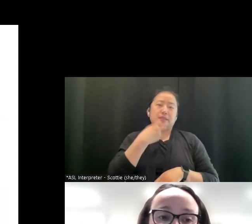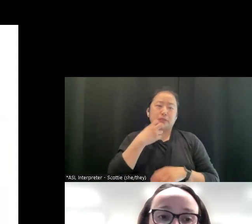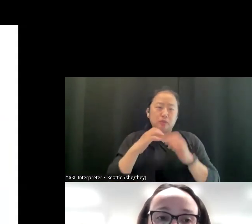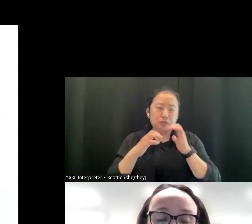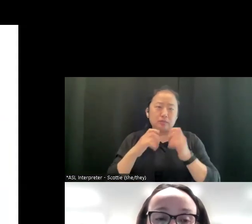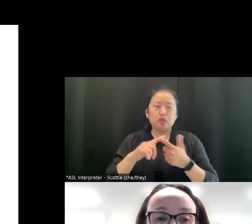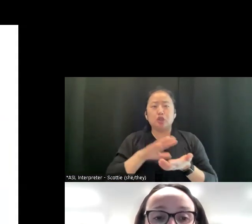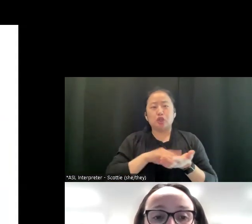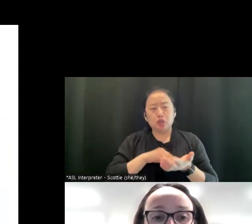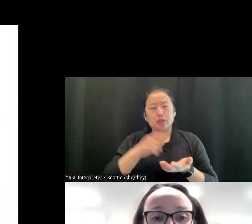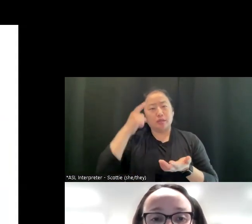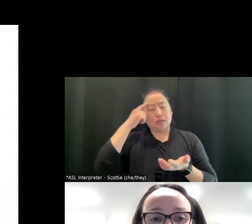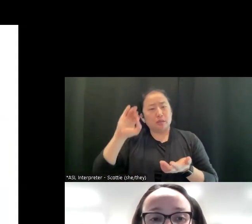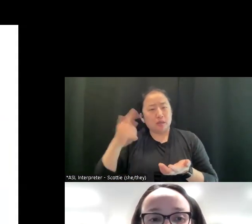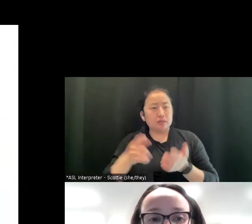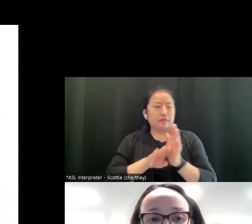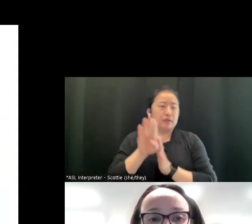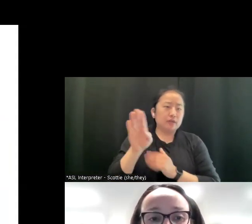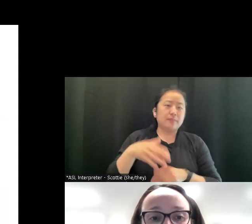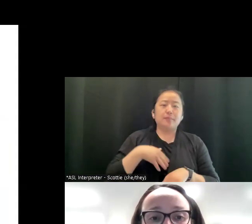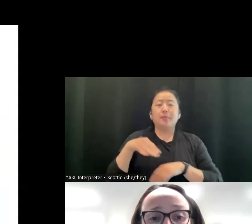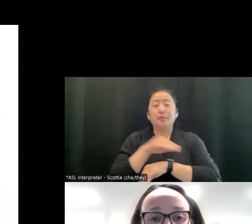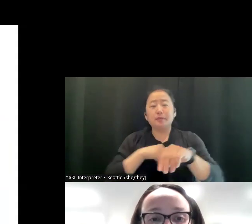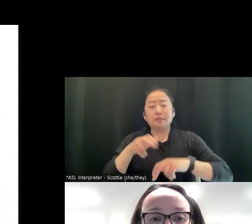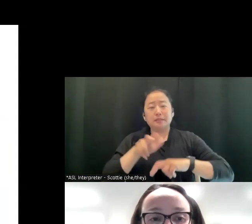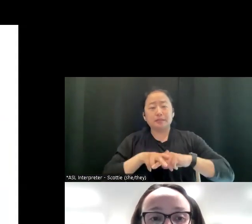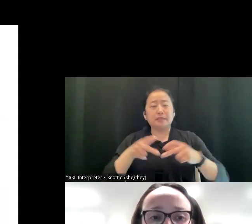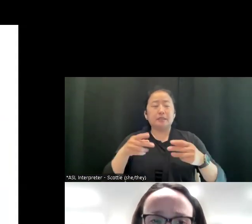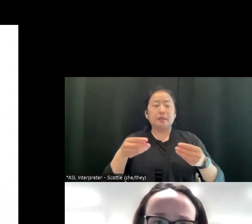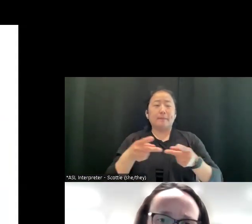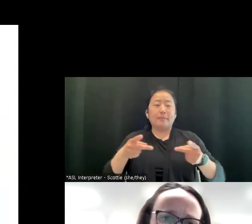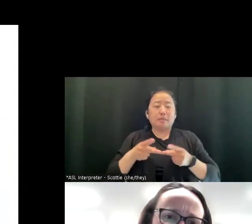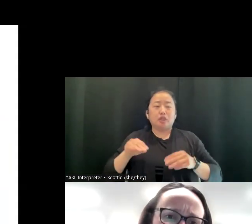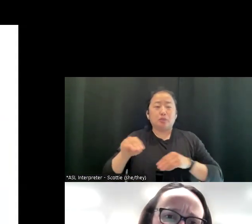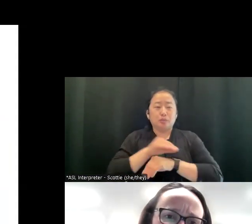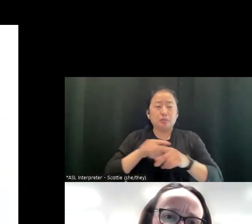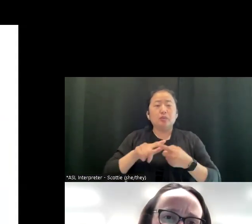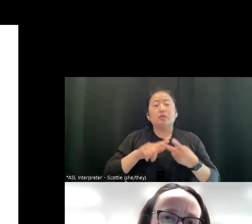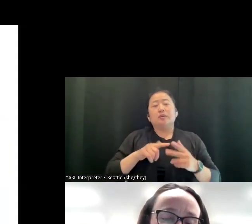daily living, environmental adaptations, vehicle modification, computers and automated